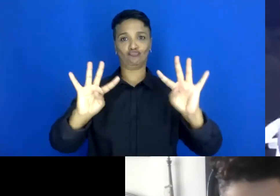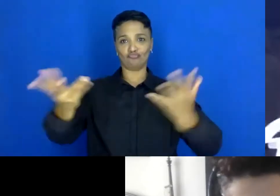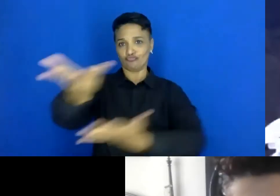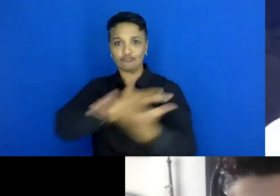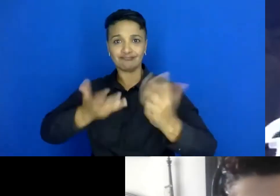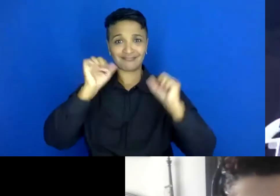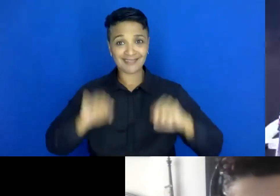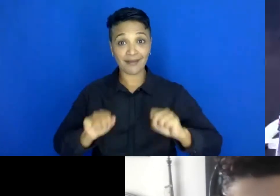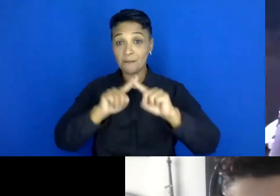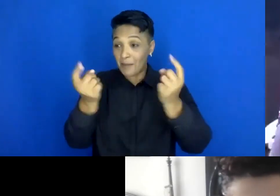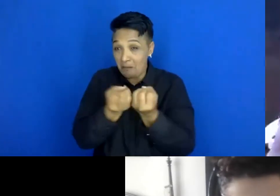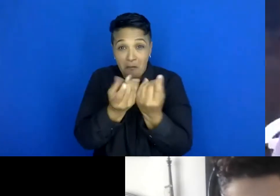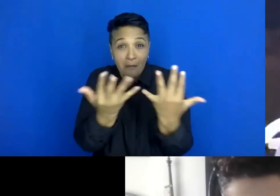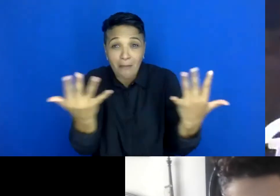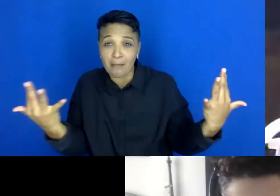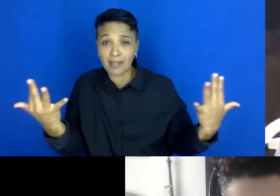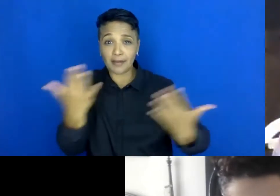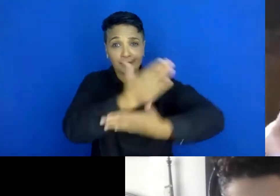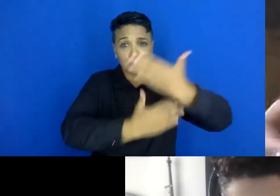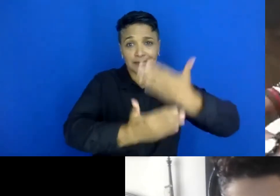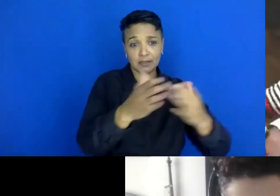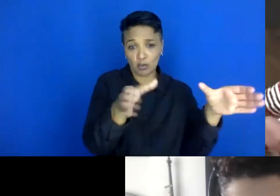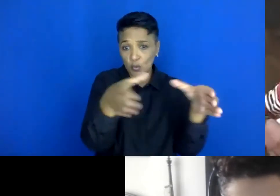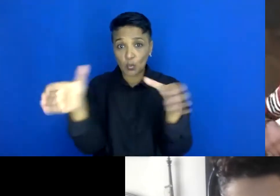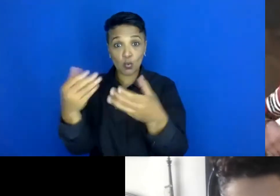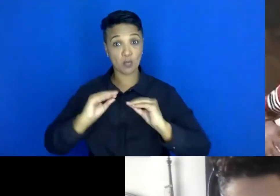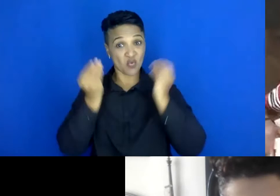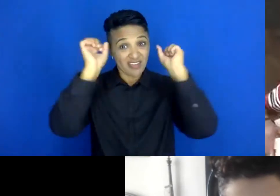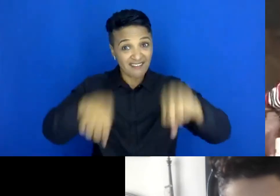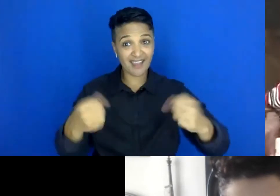other fellow young people with disabilities and hence the platform uh that ramisha was talking